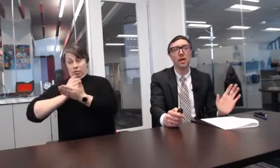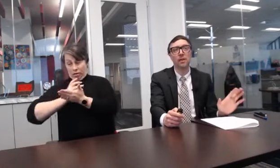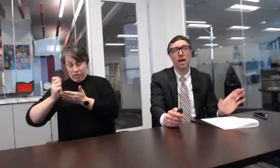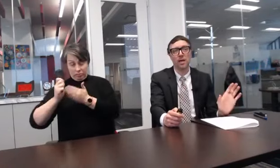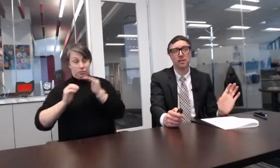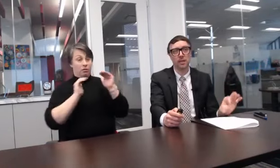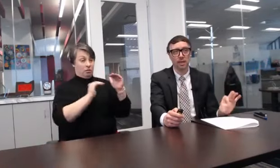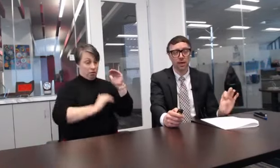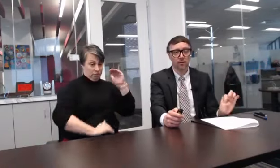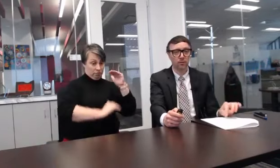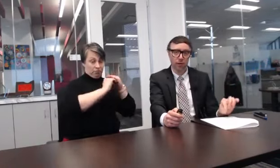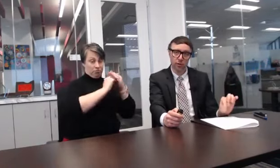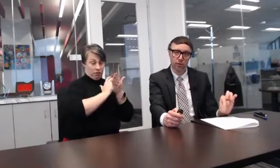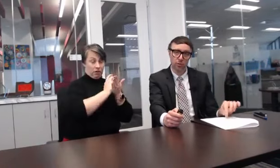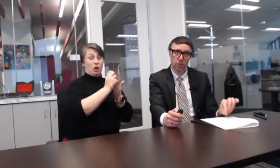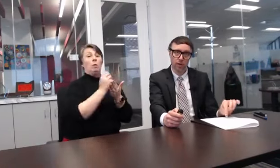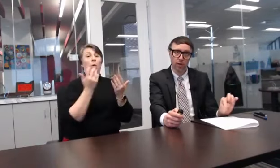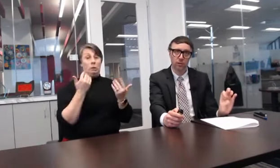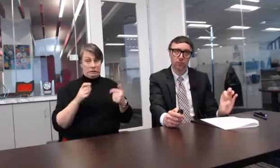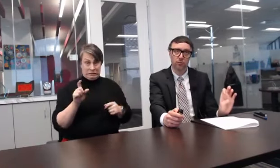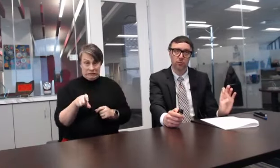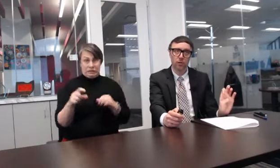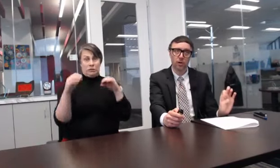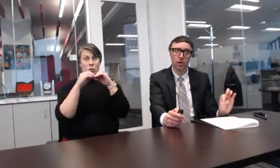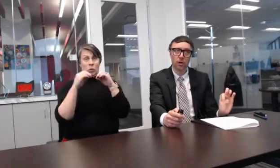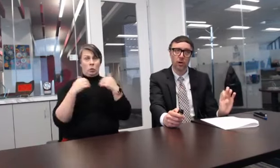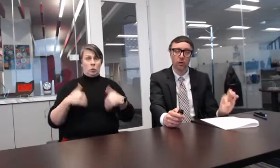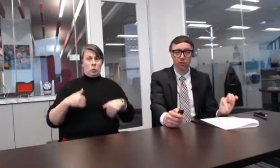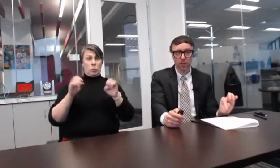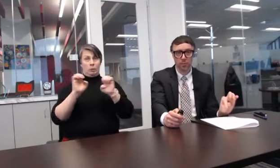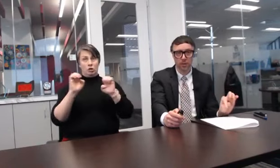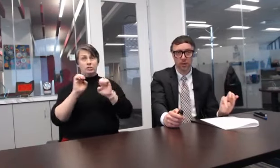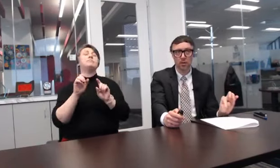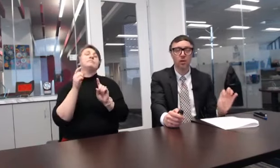And that is $8,520 for a three year period.